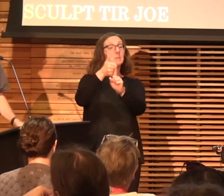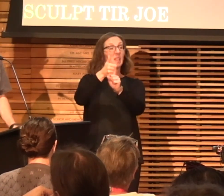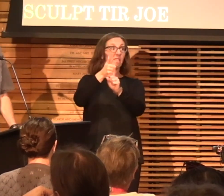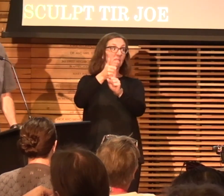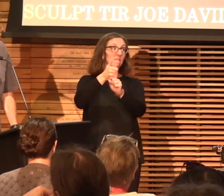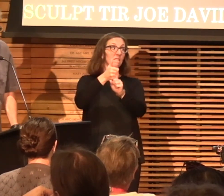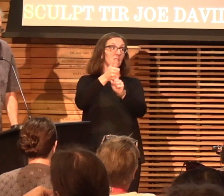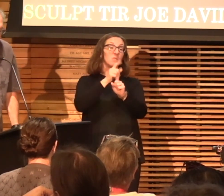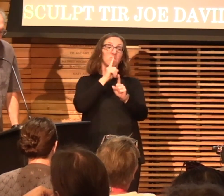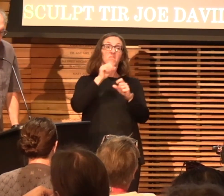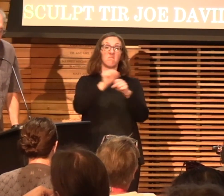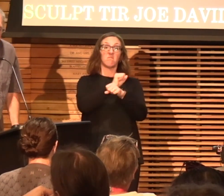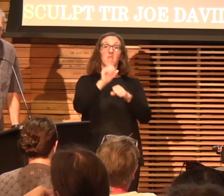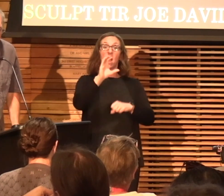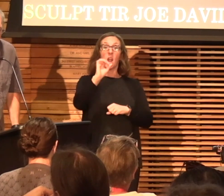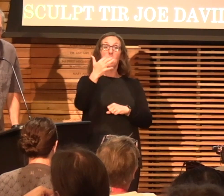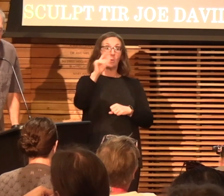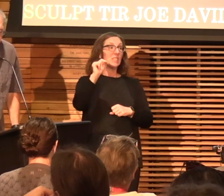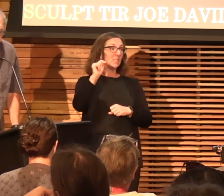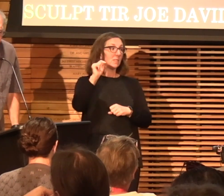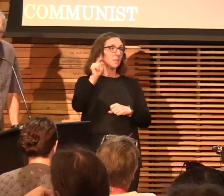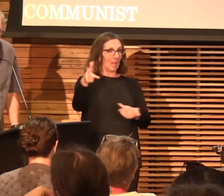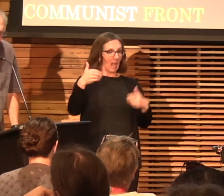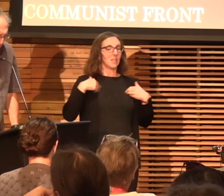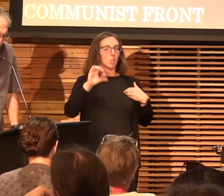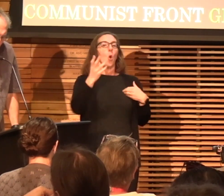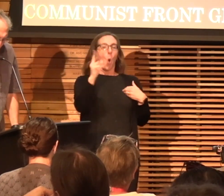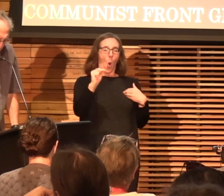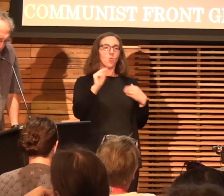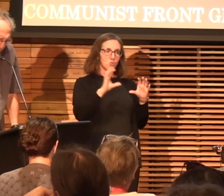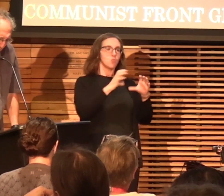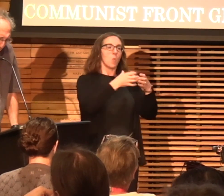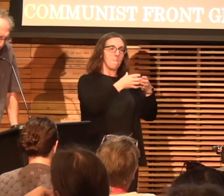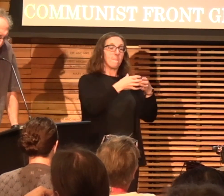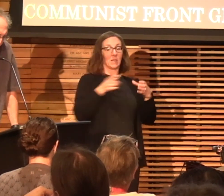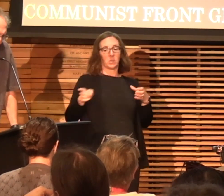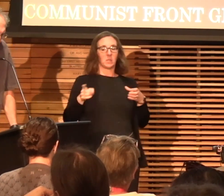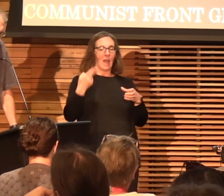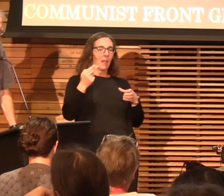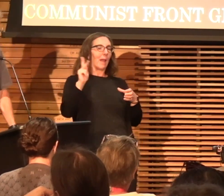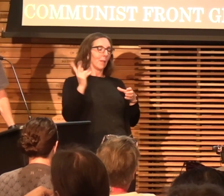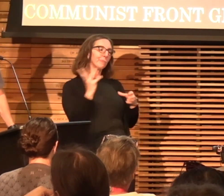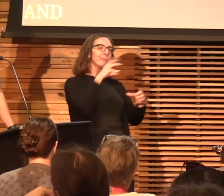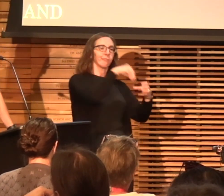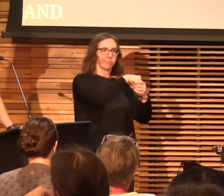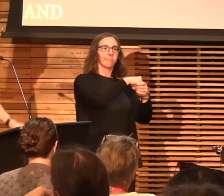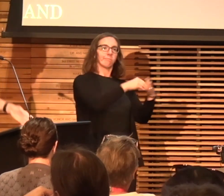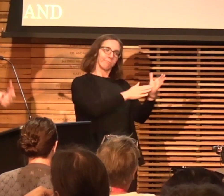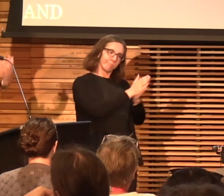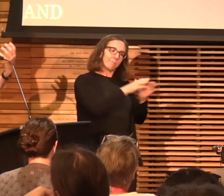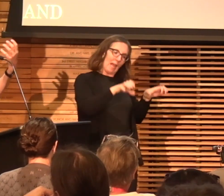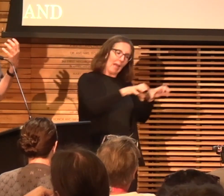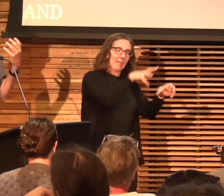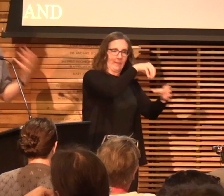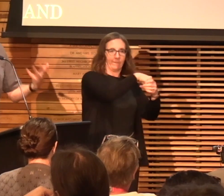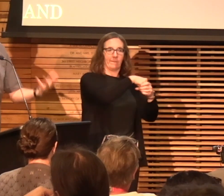He has his own communist front group. That one's very active. And this is